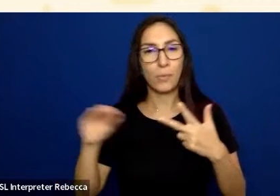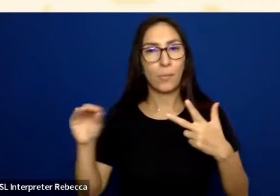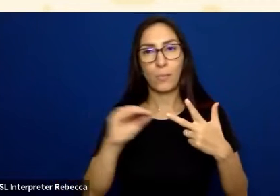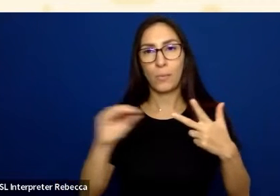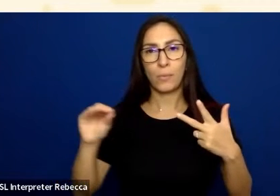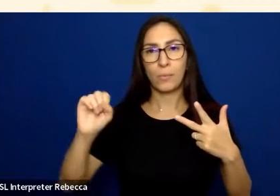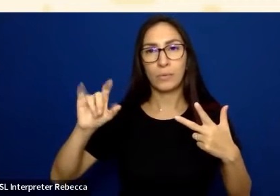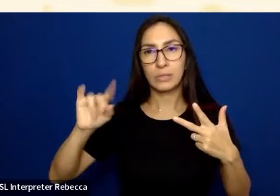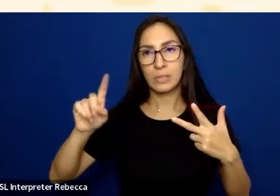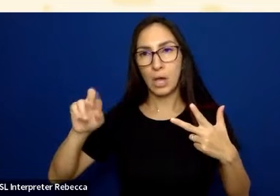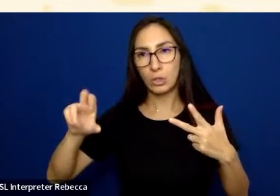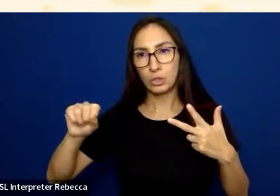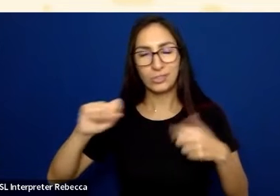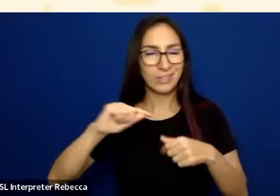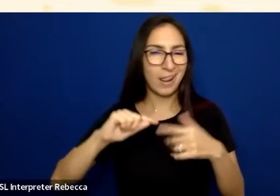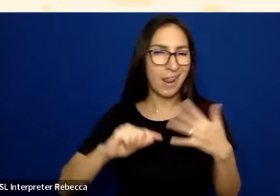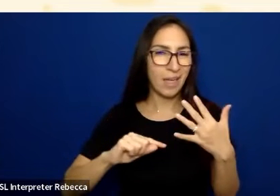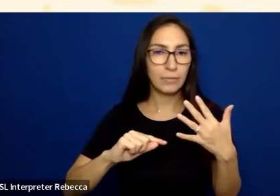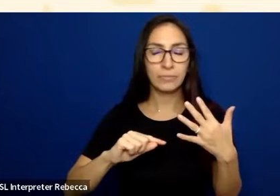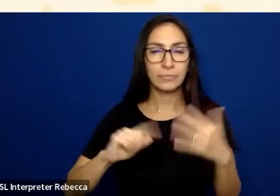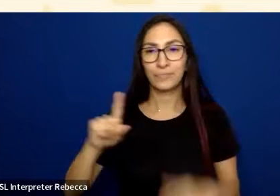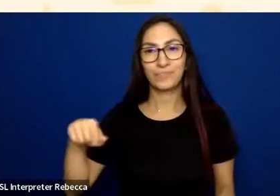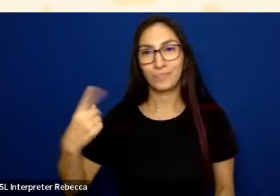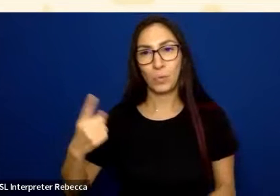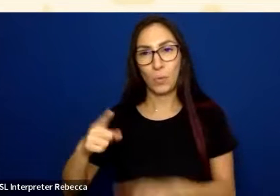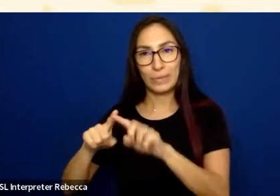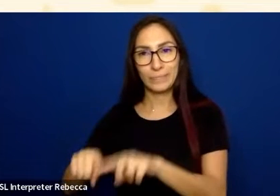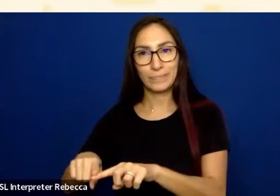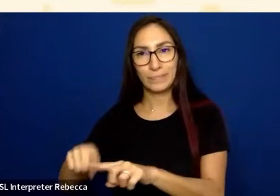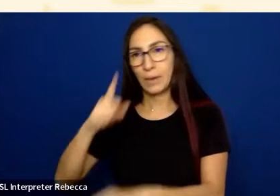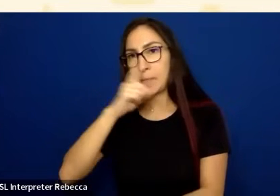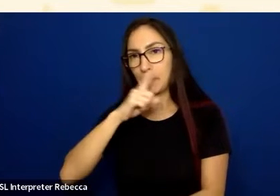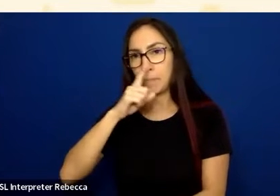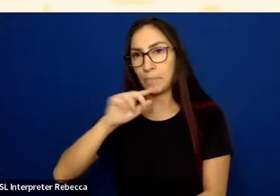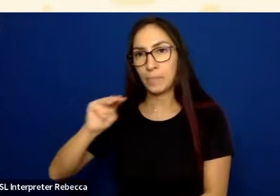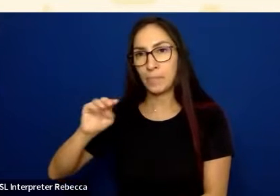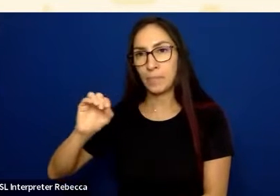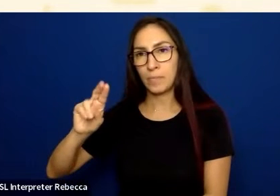They are only coded to work with a mouse. If I can not get into a menu with a keyboard,